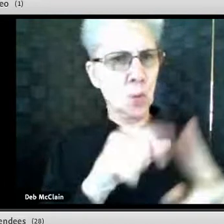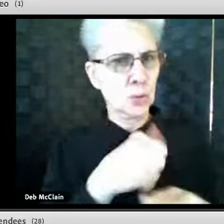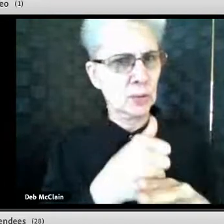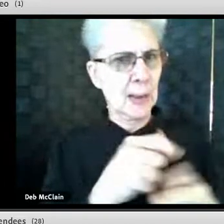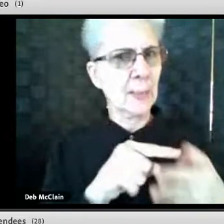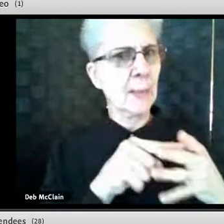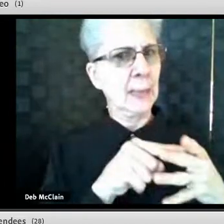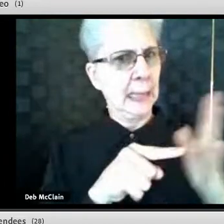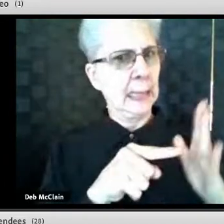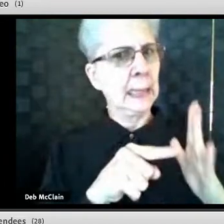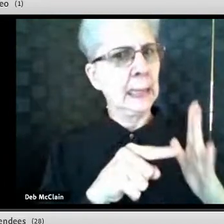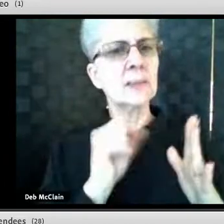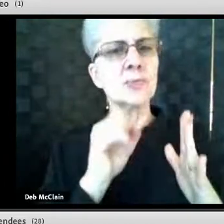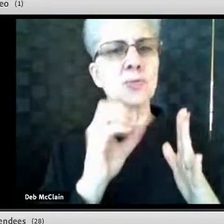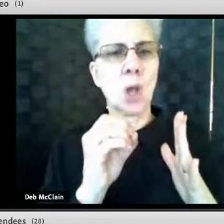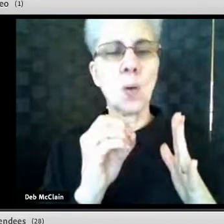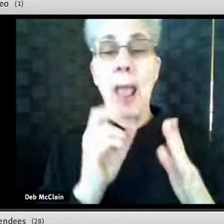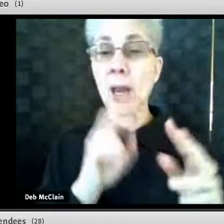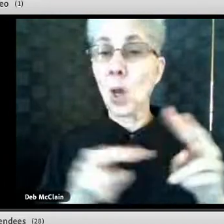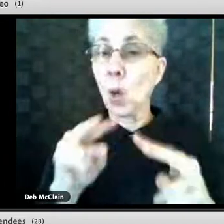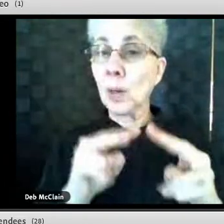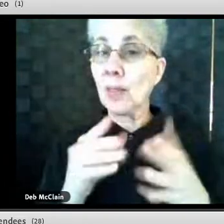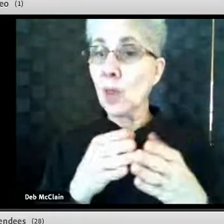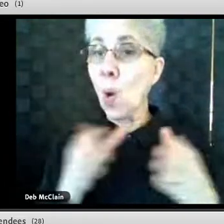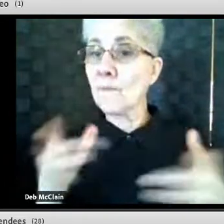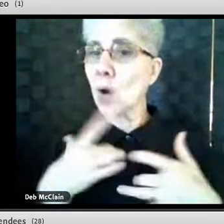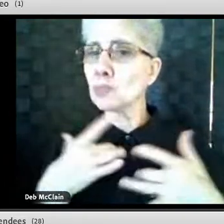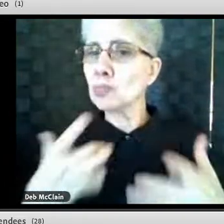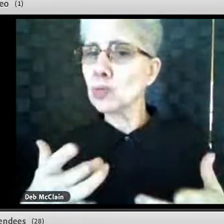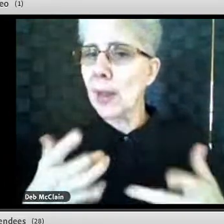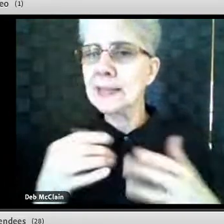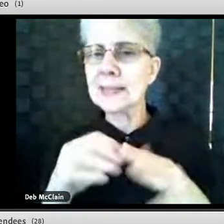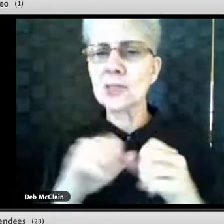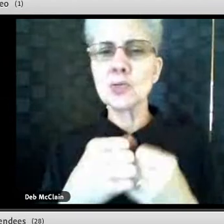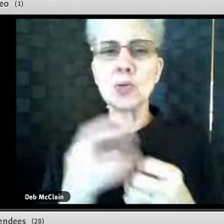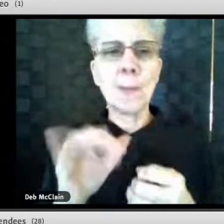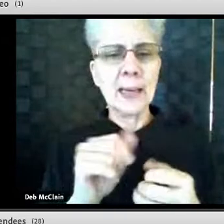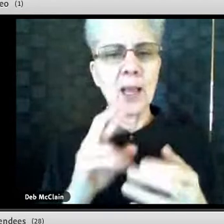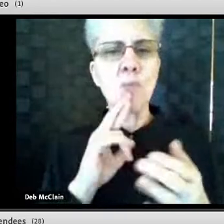going back to those goals that you set up in the very beginning and looking at the overall trends